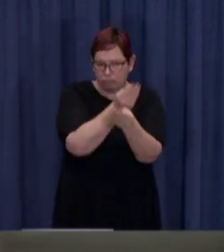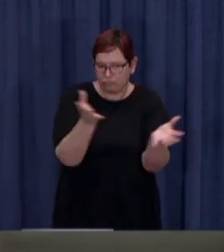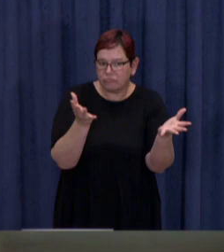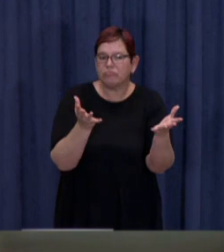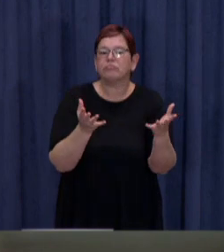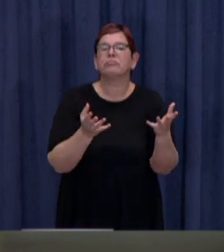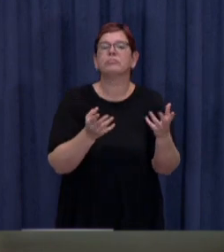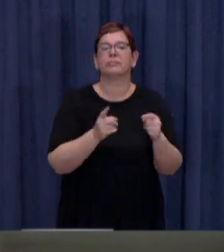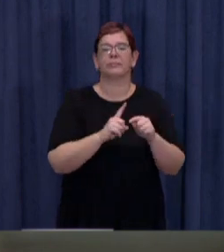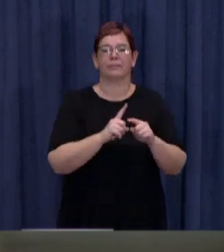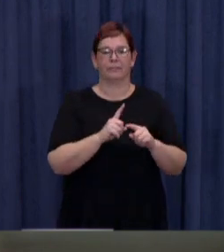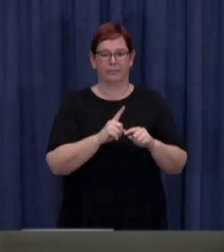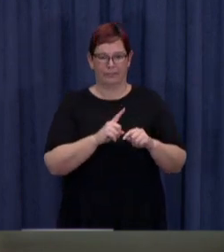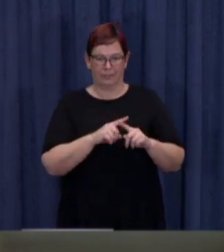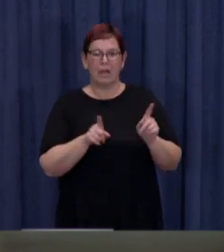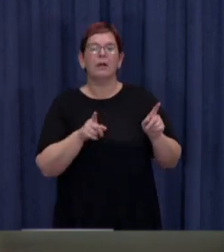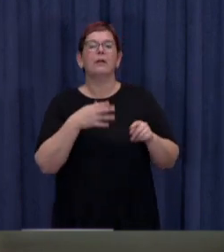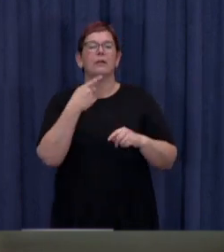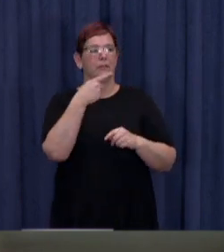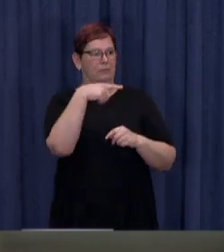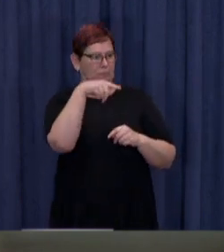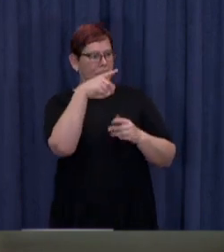for example right now we couldn't without this power